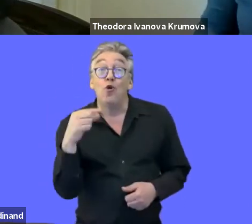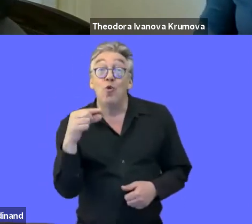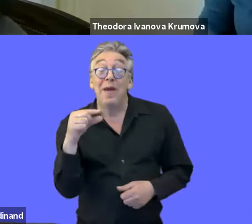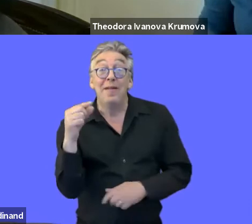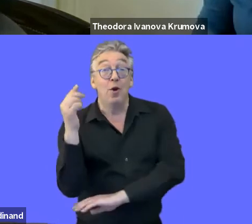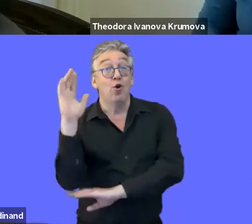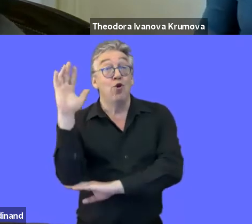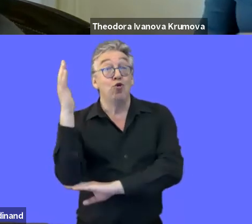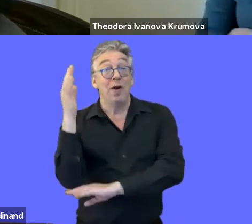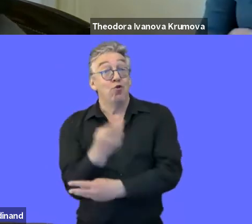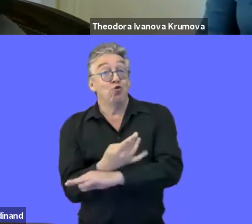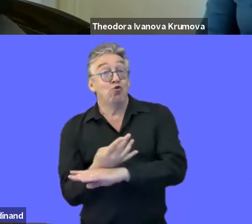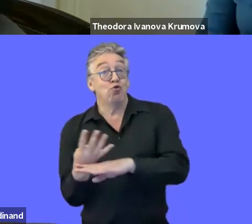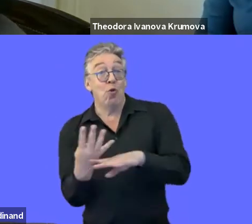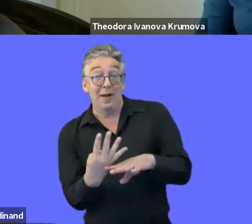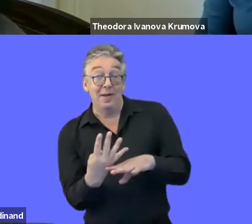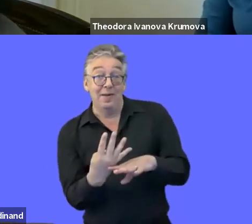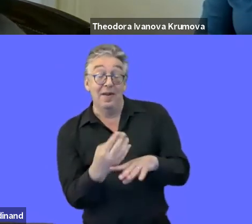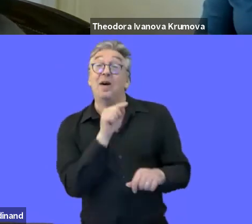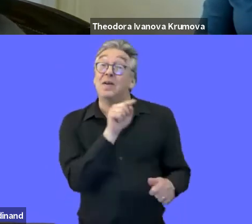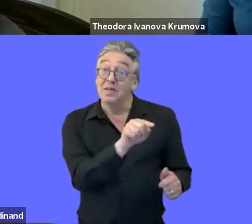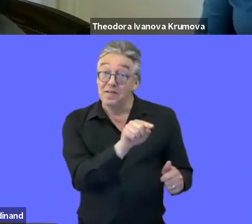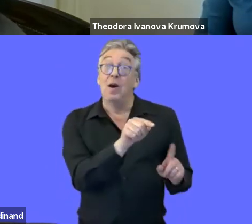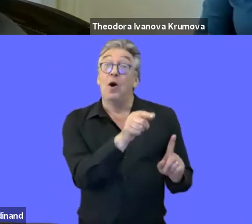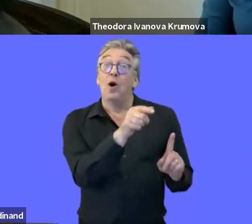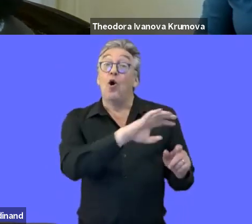on the elimination of all forms of discrimination against women.